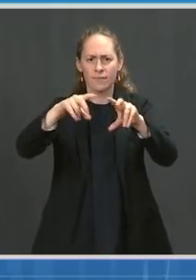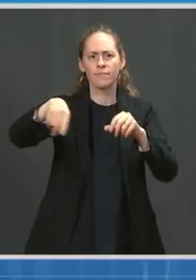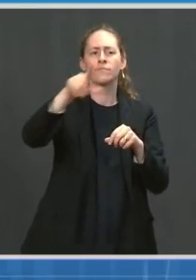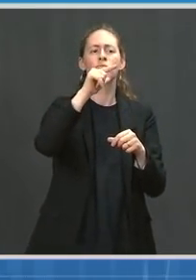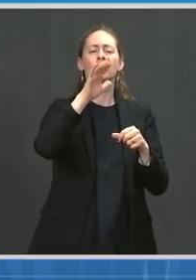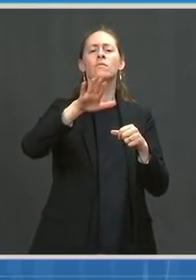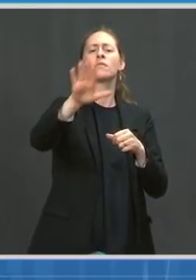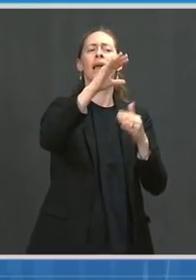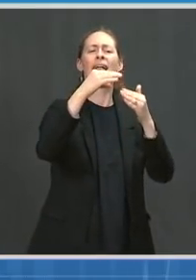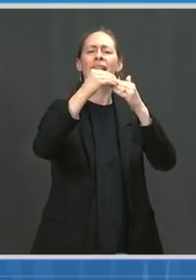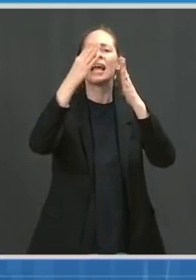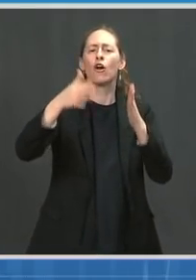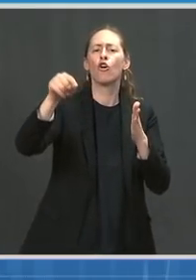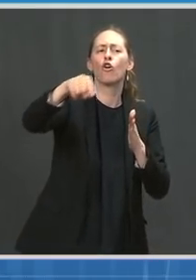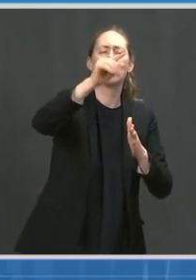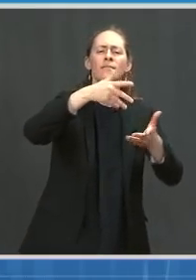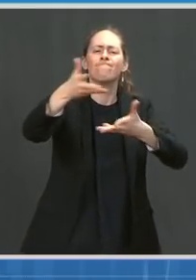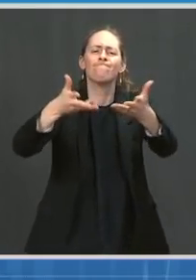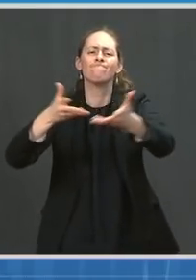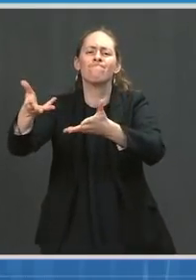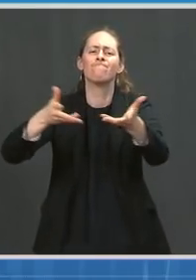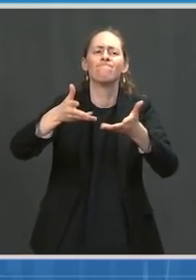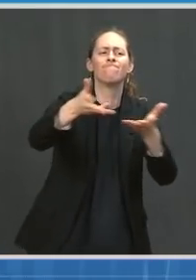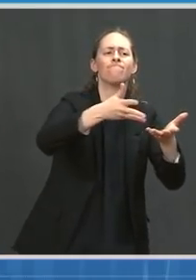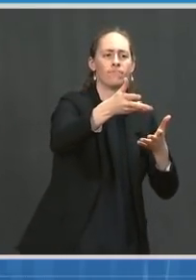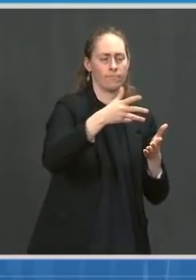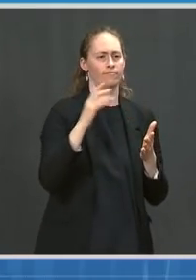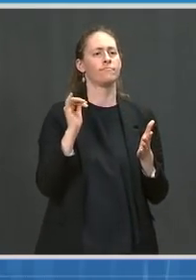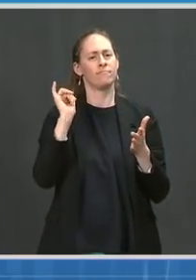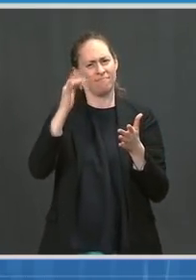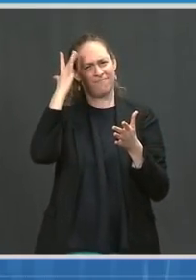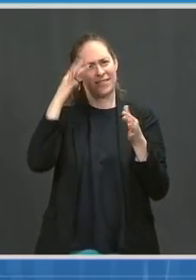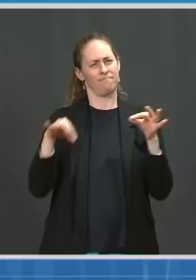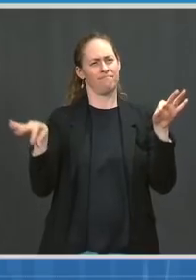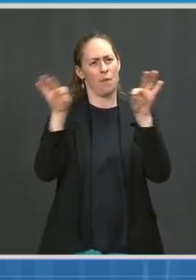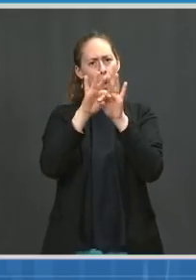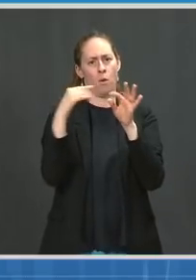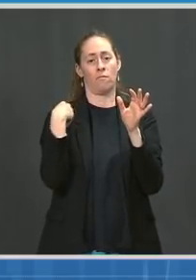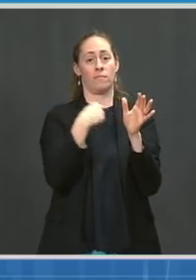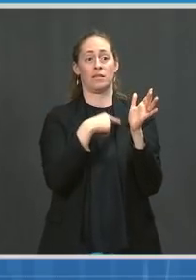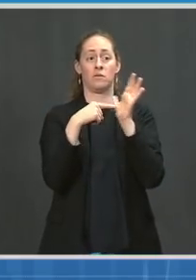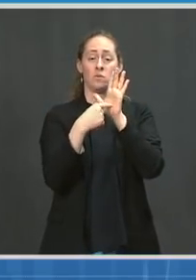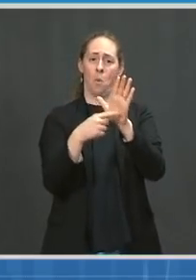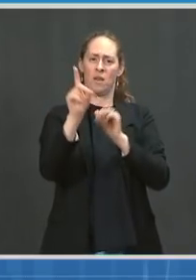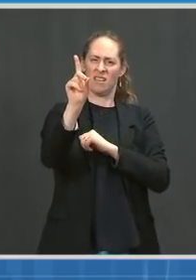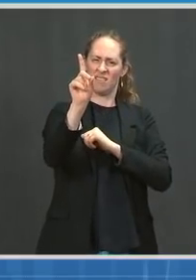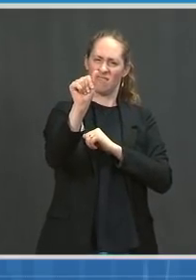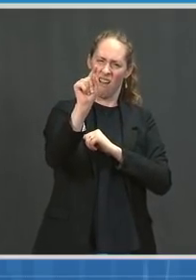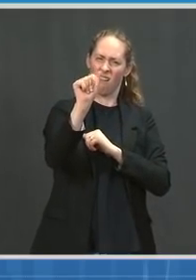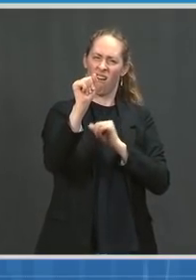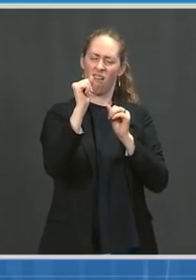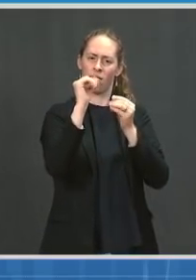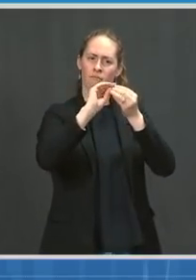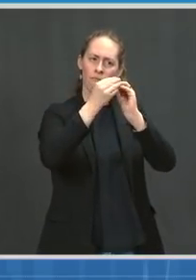And it's why we are making data on the state of the pandemic publicly available, holding these regular press briefings,